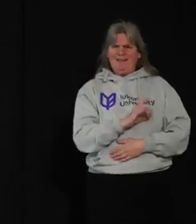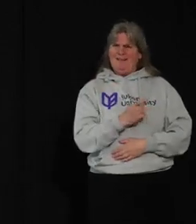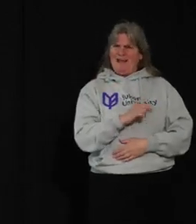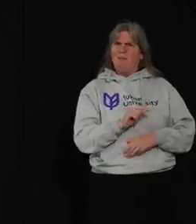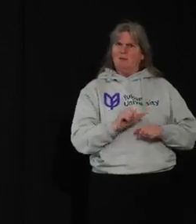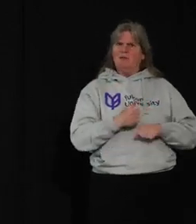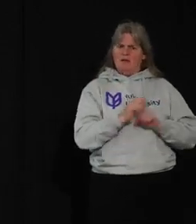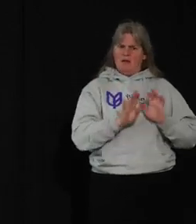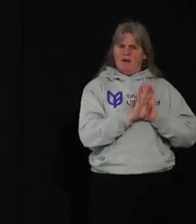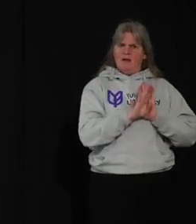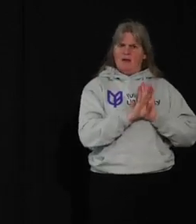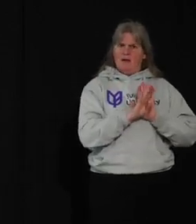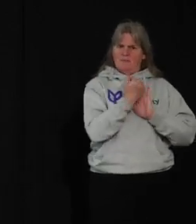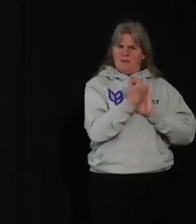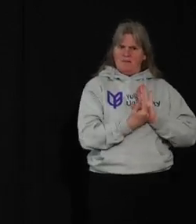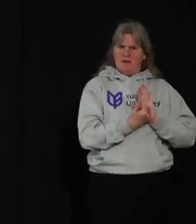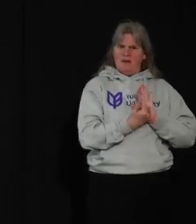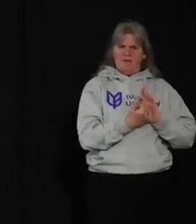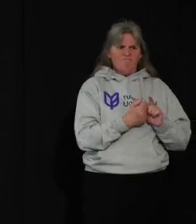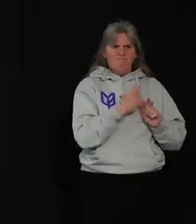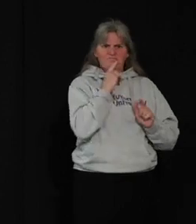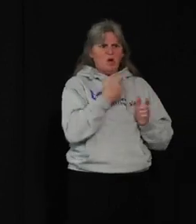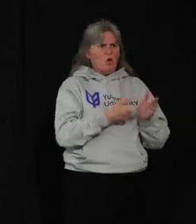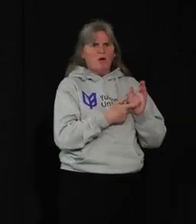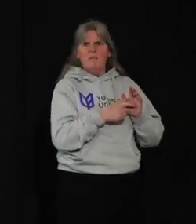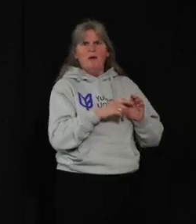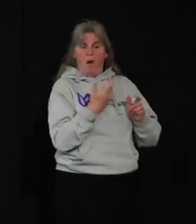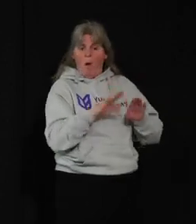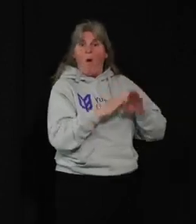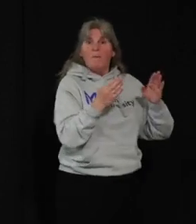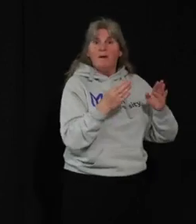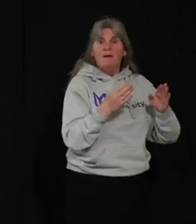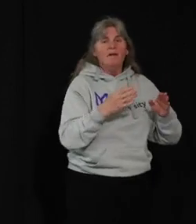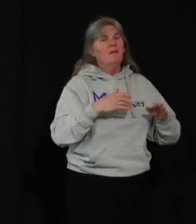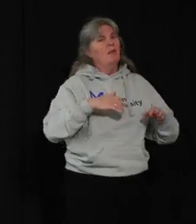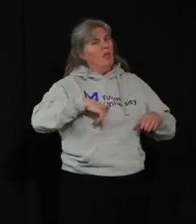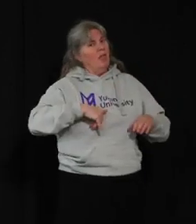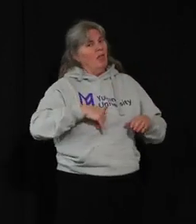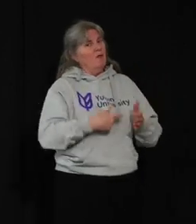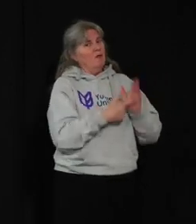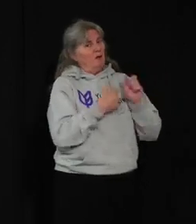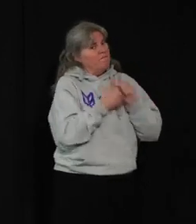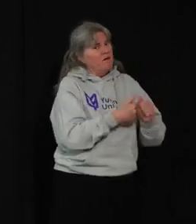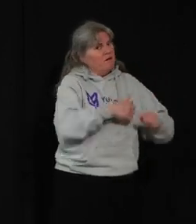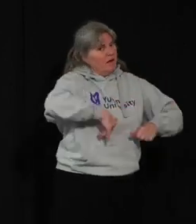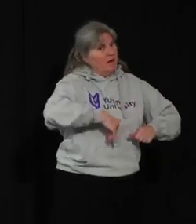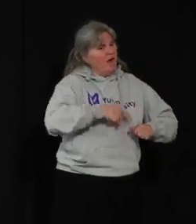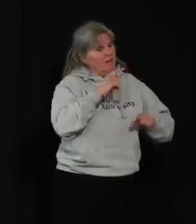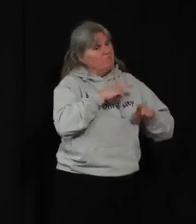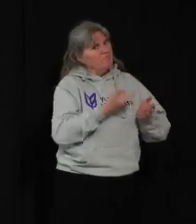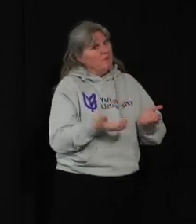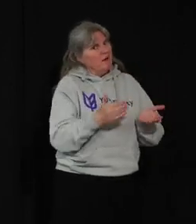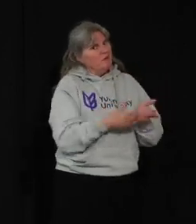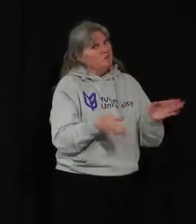What we are seeing in BC in a lot of cases as they open without a lot of the requirements down and then are forced to shut down.